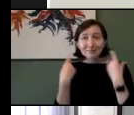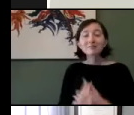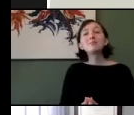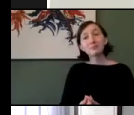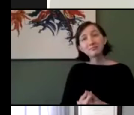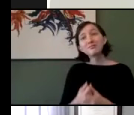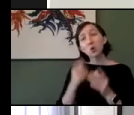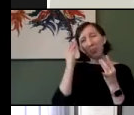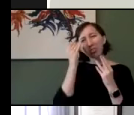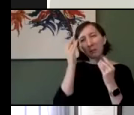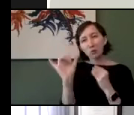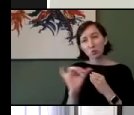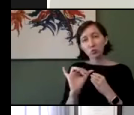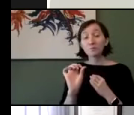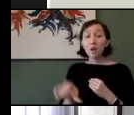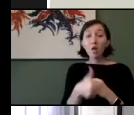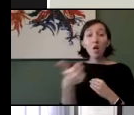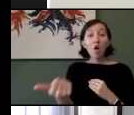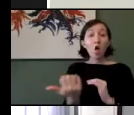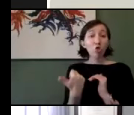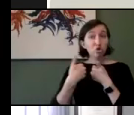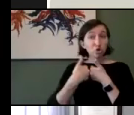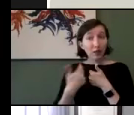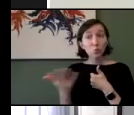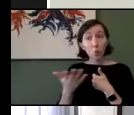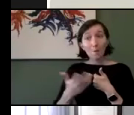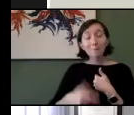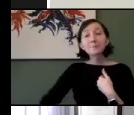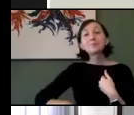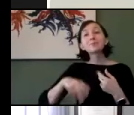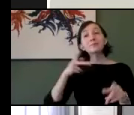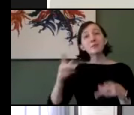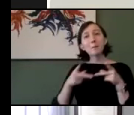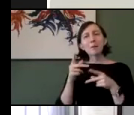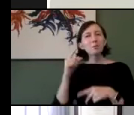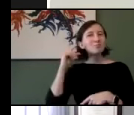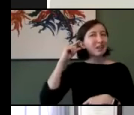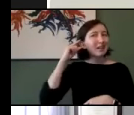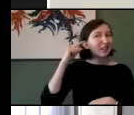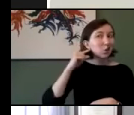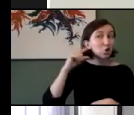Another challenge is people that have very small ears or no ears,